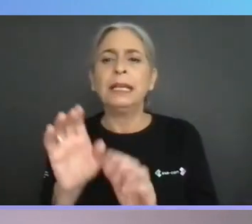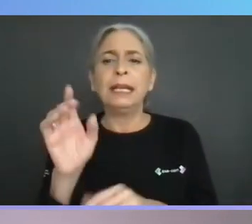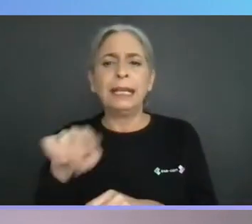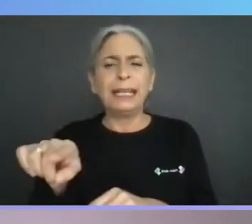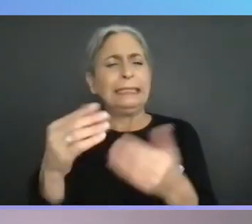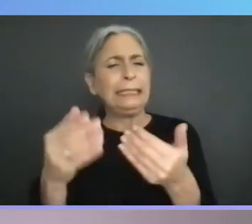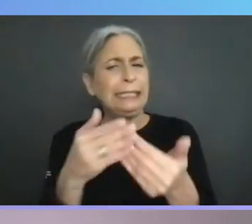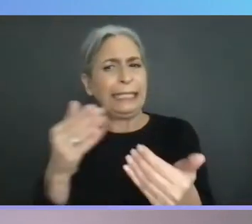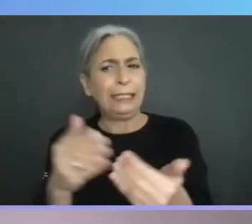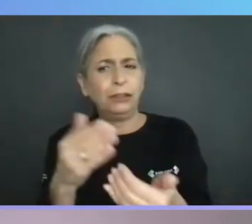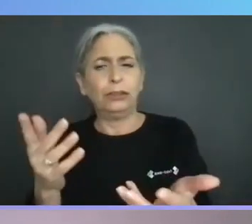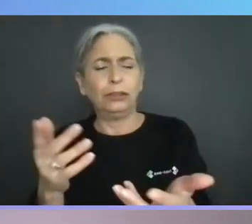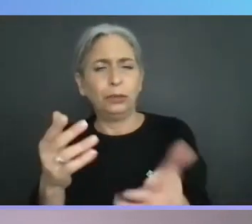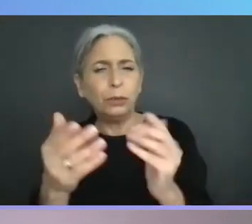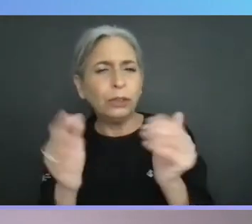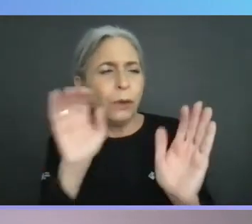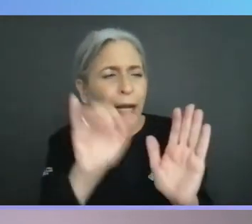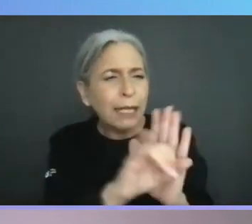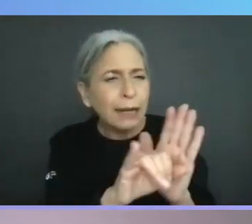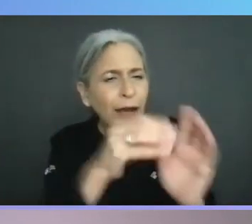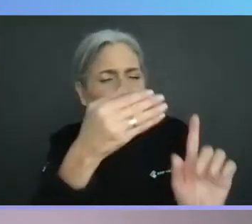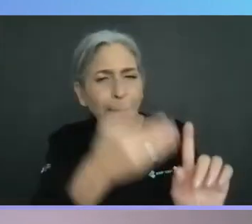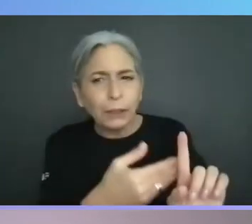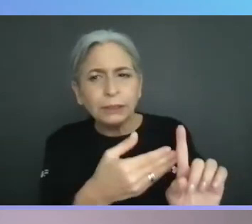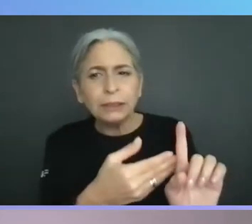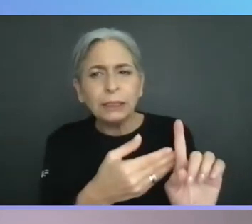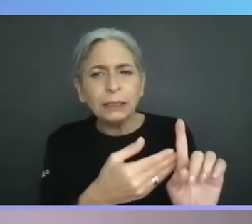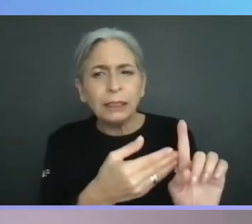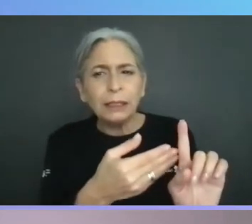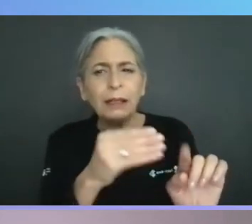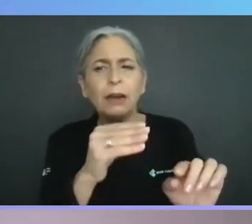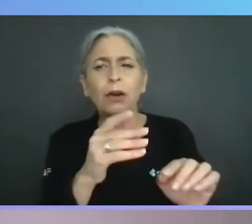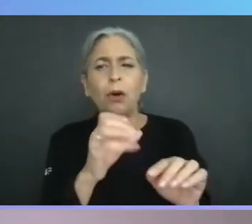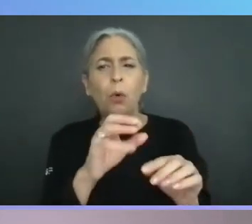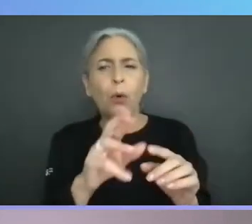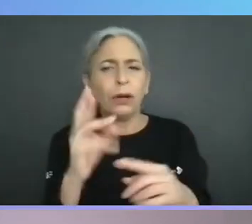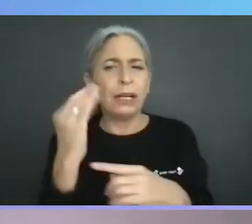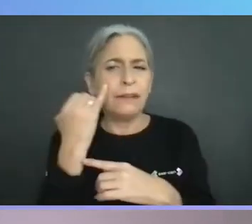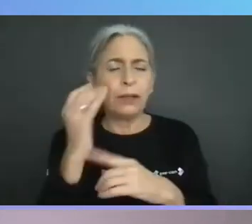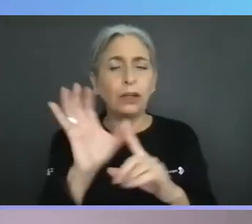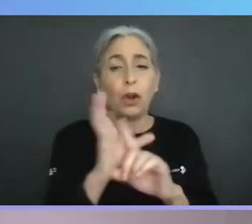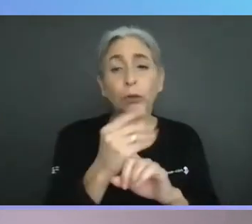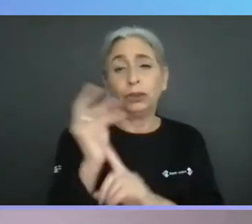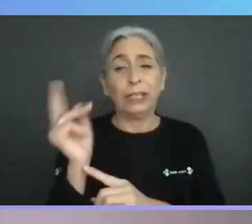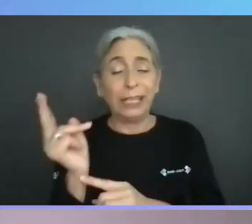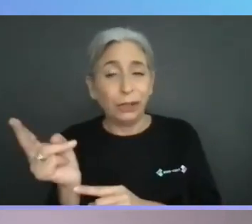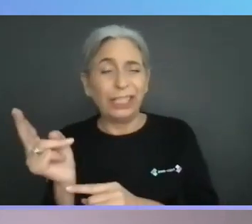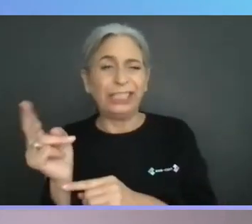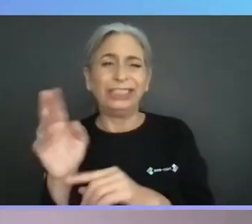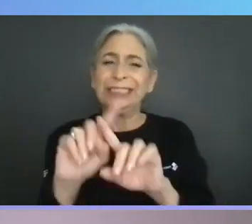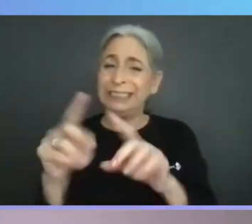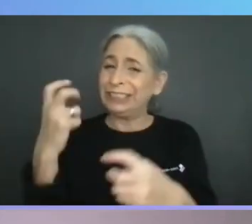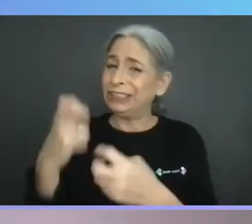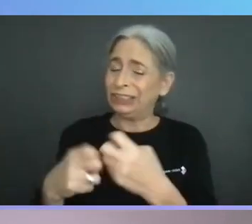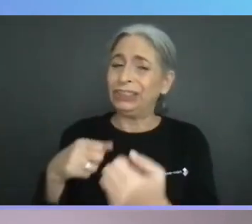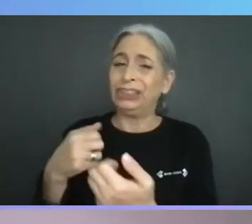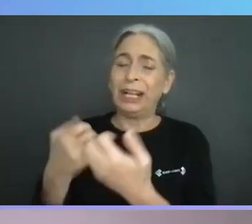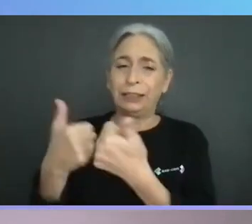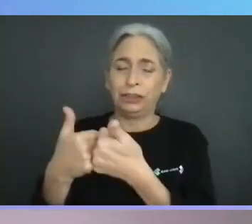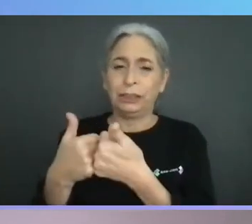to identify its purpose than when the image is artistic or presents cultural heritage. Information that can be used in